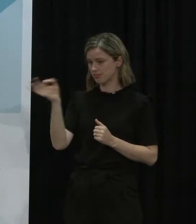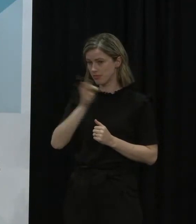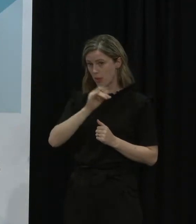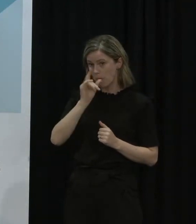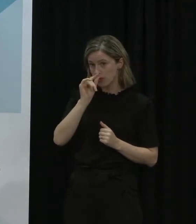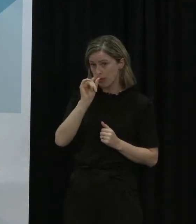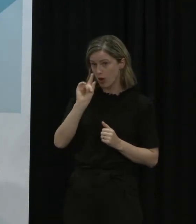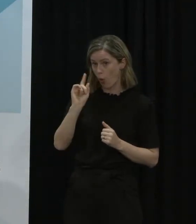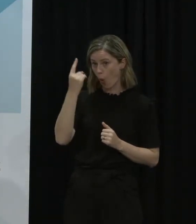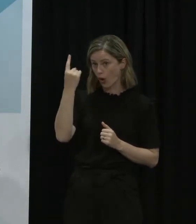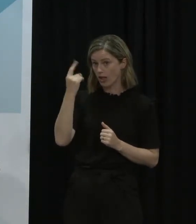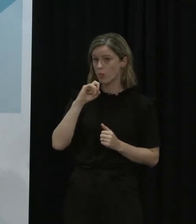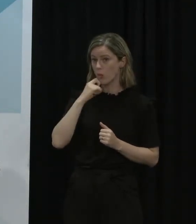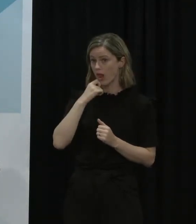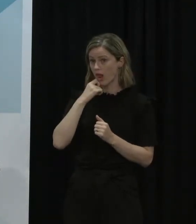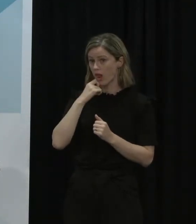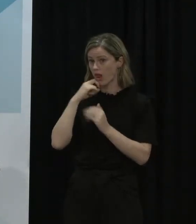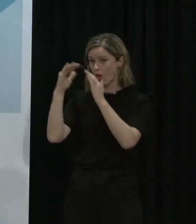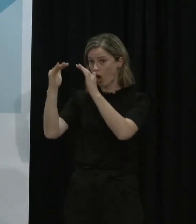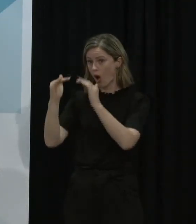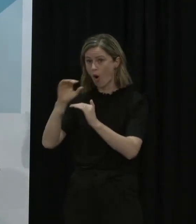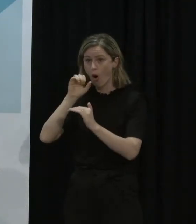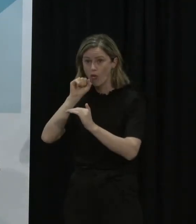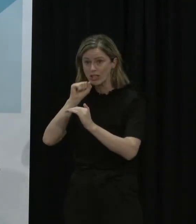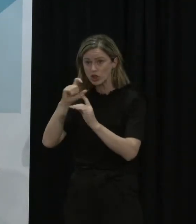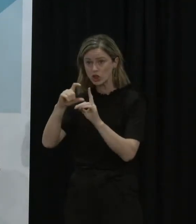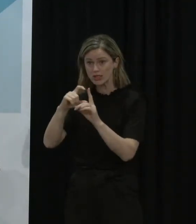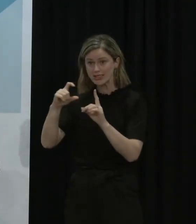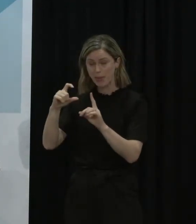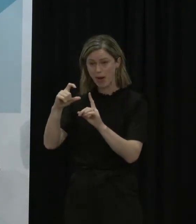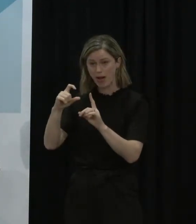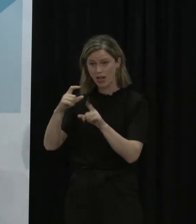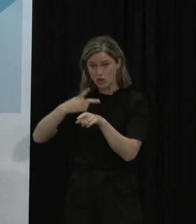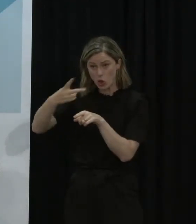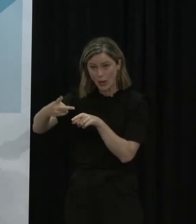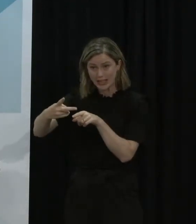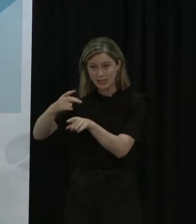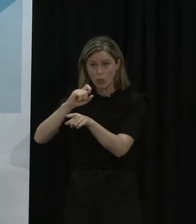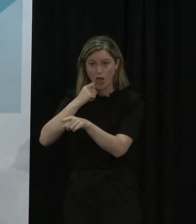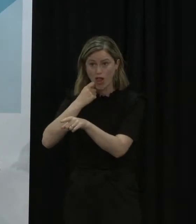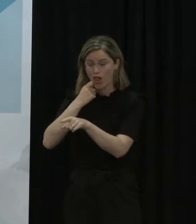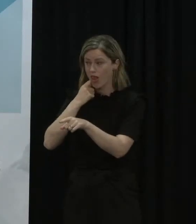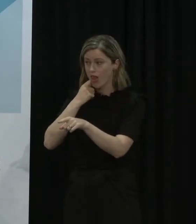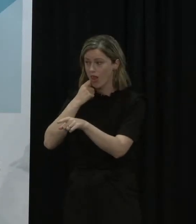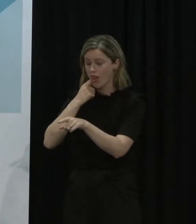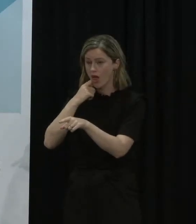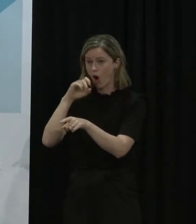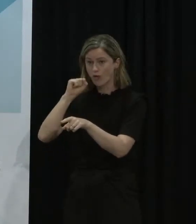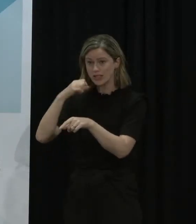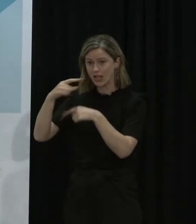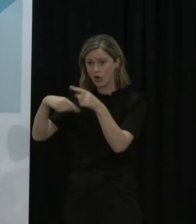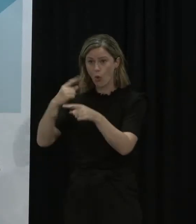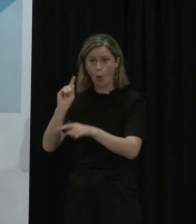OK. We will come to you. Then we might wrap.